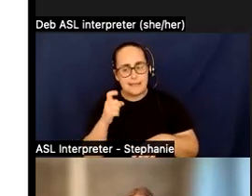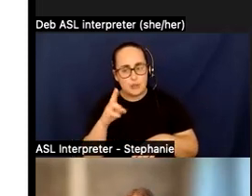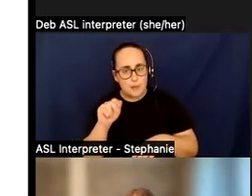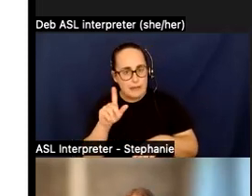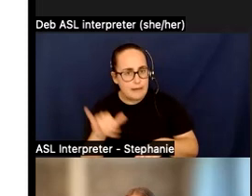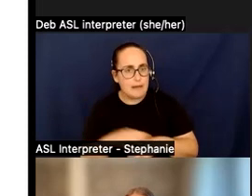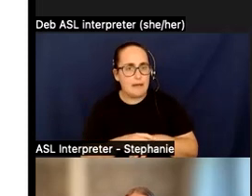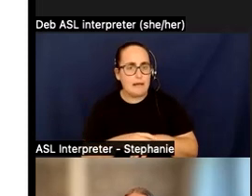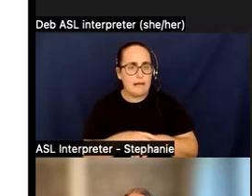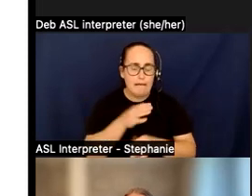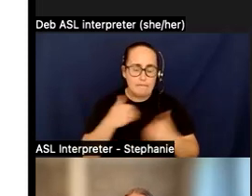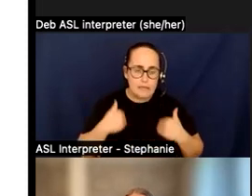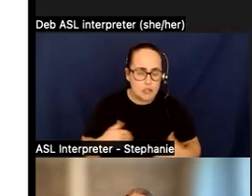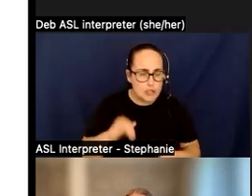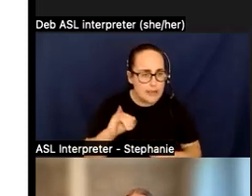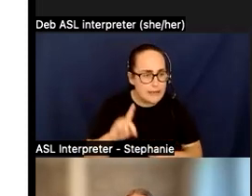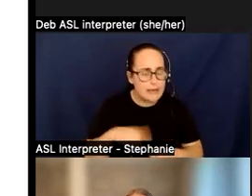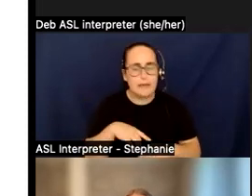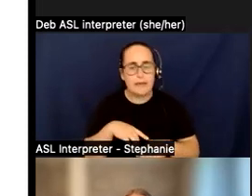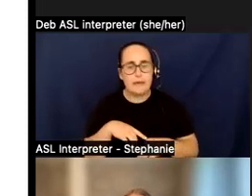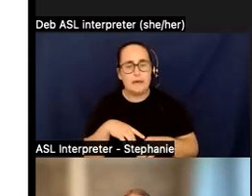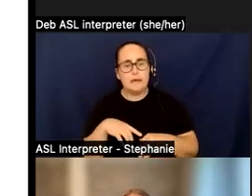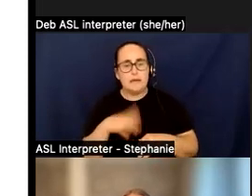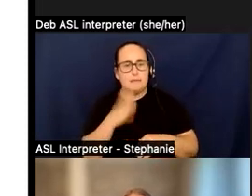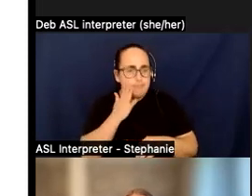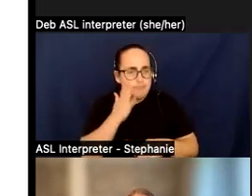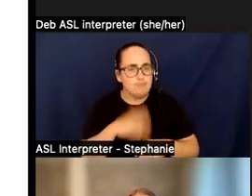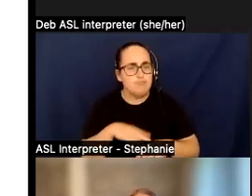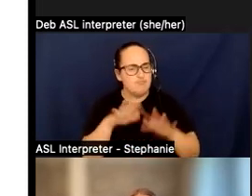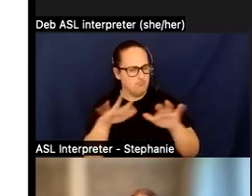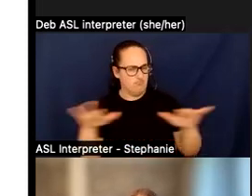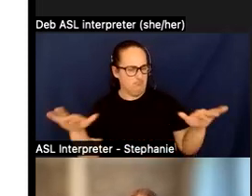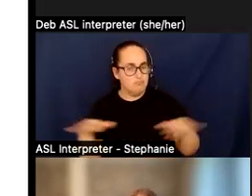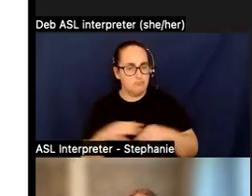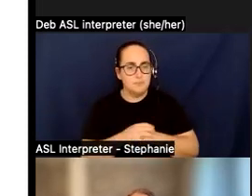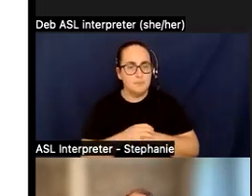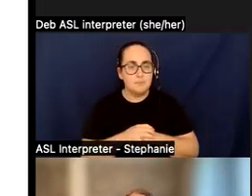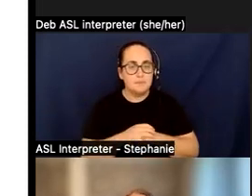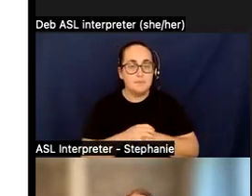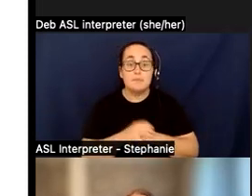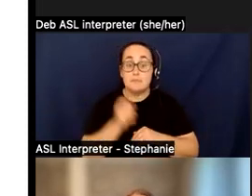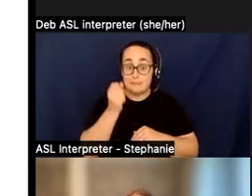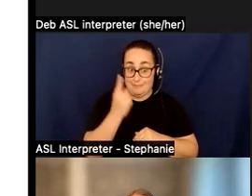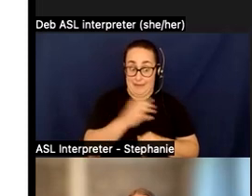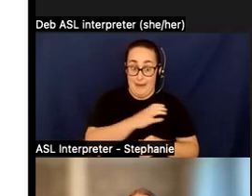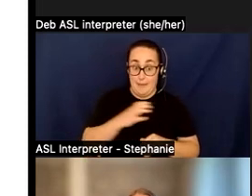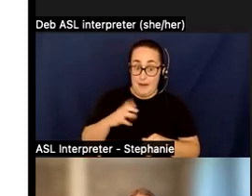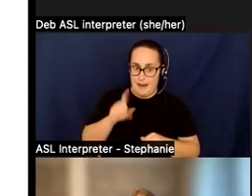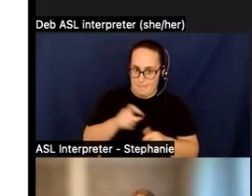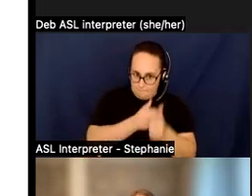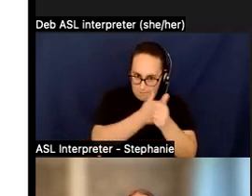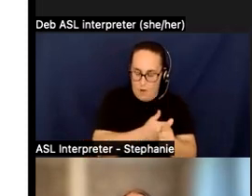etc. The assessment committees are held to the CADA Group Agreements intended to commit to open,